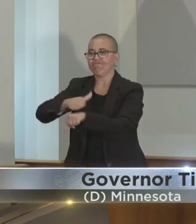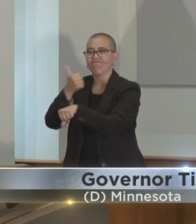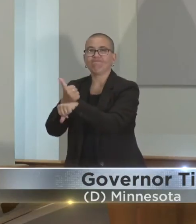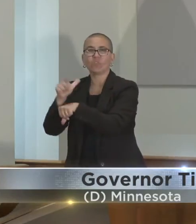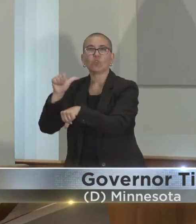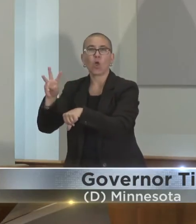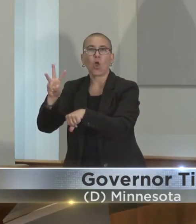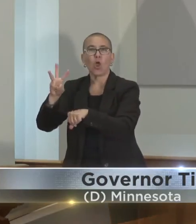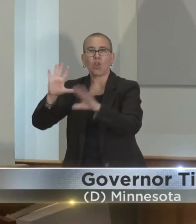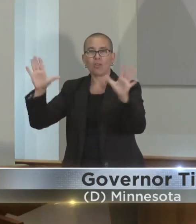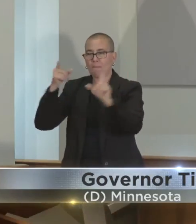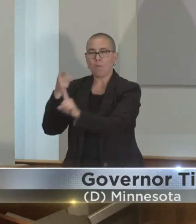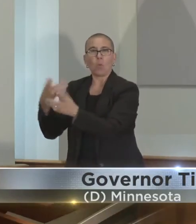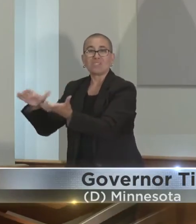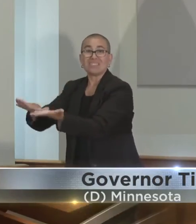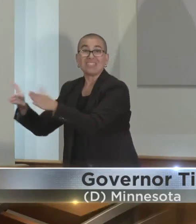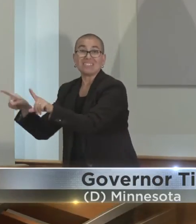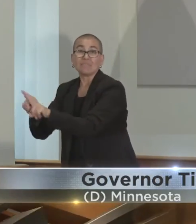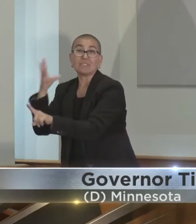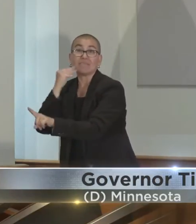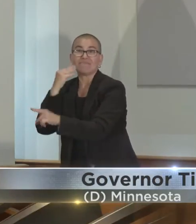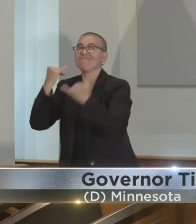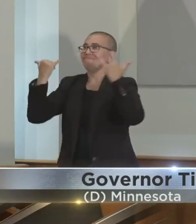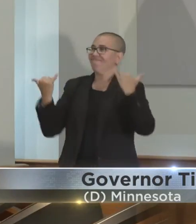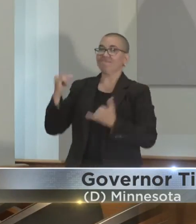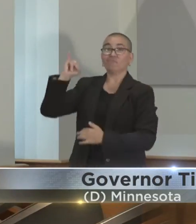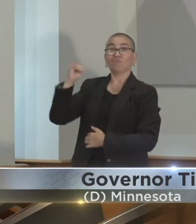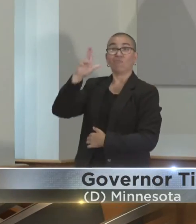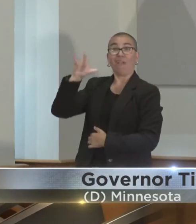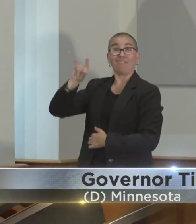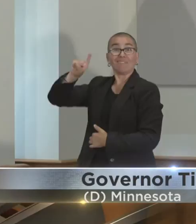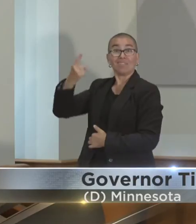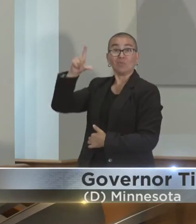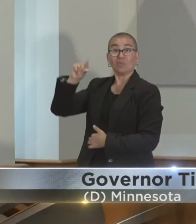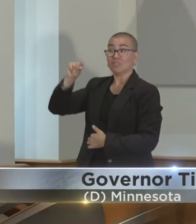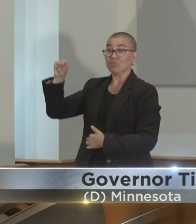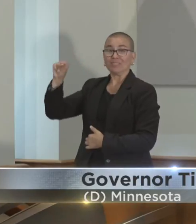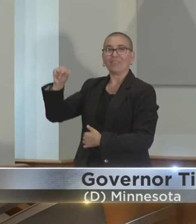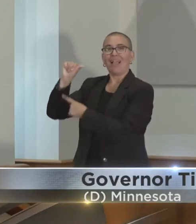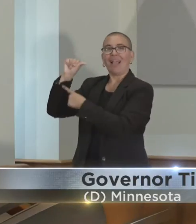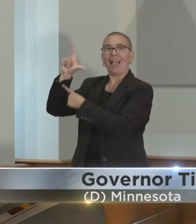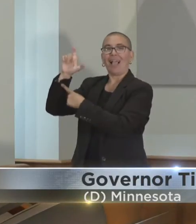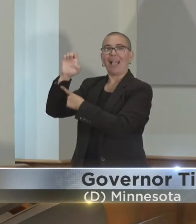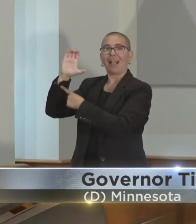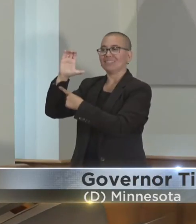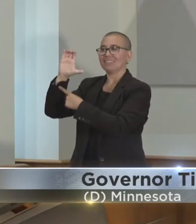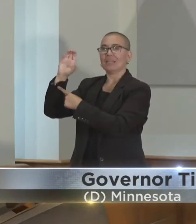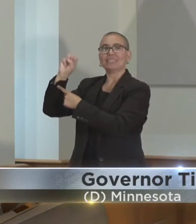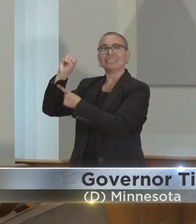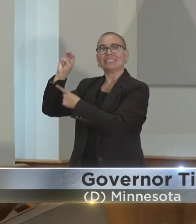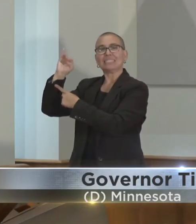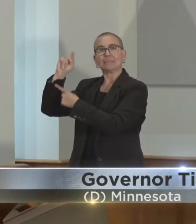"JULY 1ST, 2020, THE ALEC SMITH INSULIN AFFORDABILITY ACT GOES INTO EFFECT TO PROVIDE A SAFETY NET FOR PEOPLE STRUGGLING TO AFFORD THEIR INSULIN. WHEREAS WE MUST